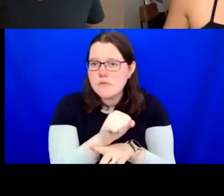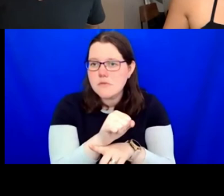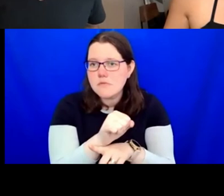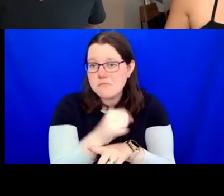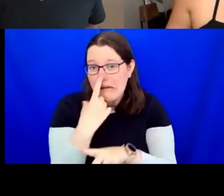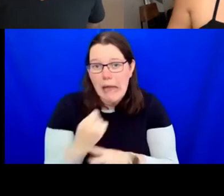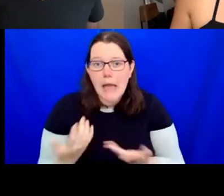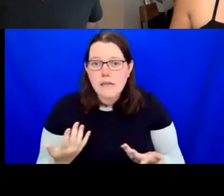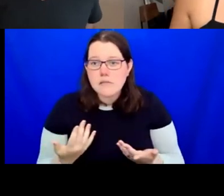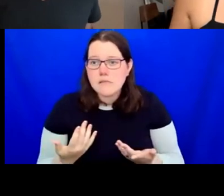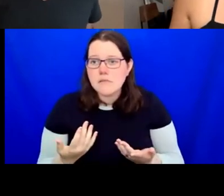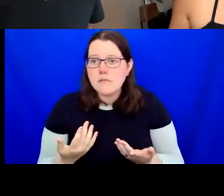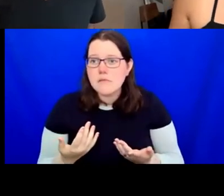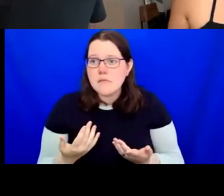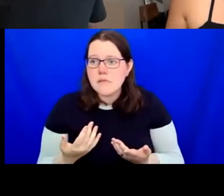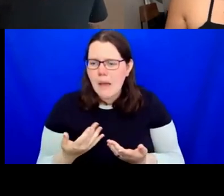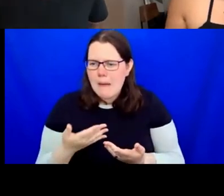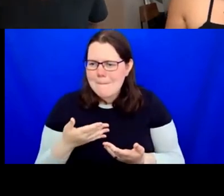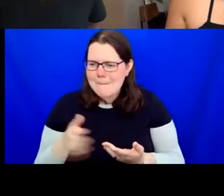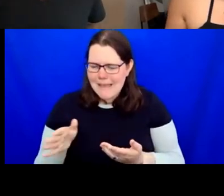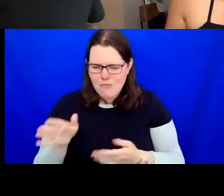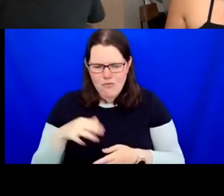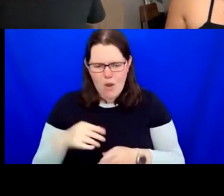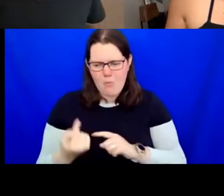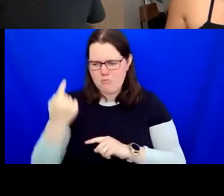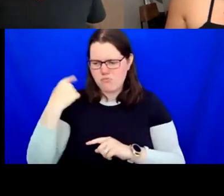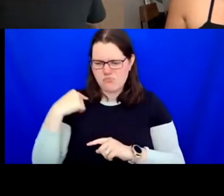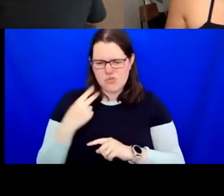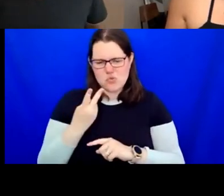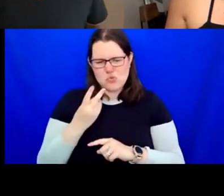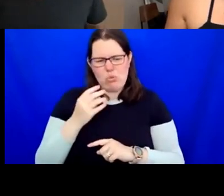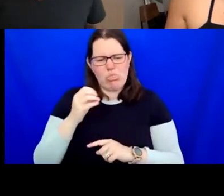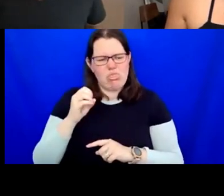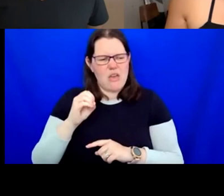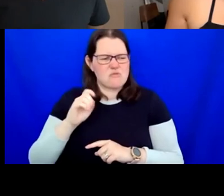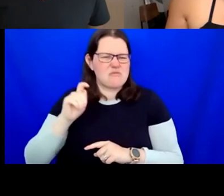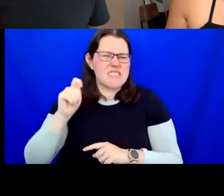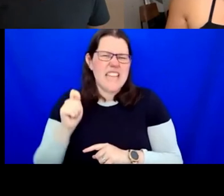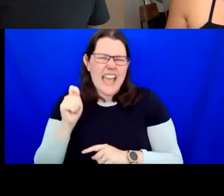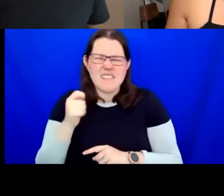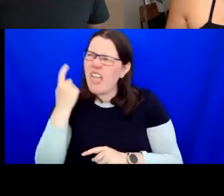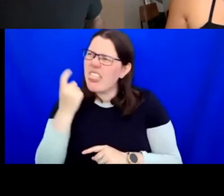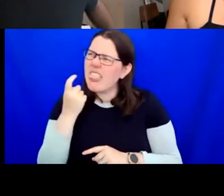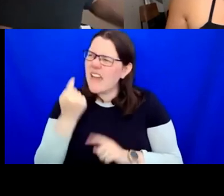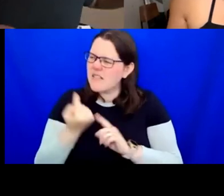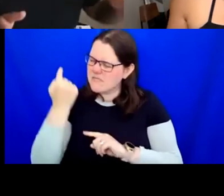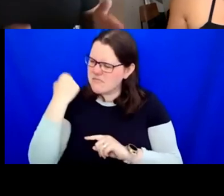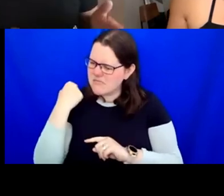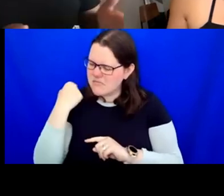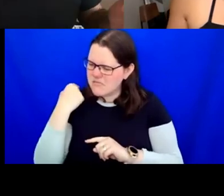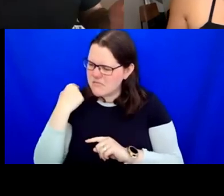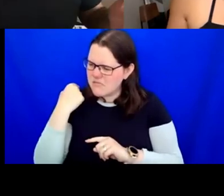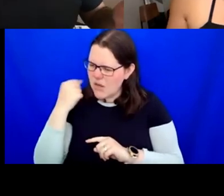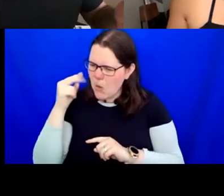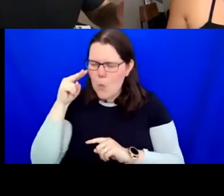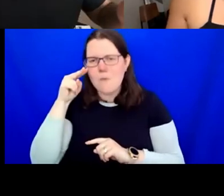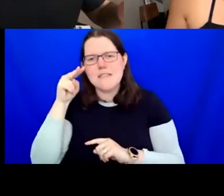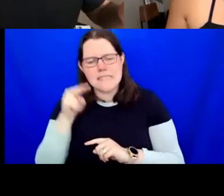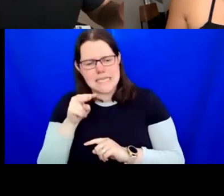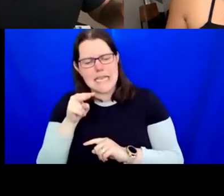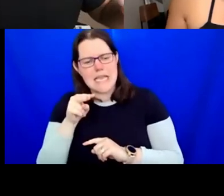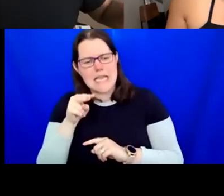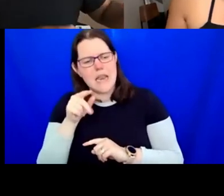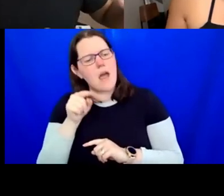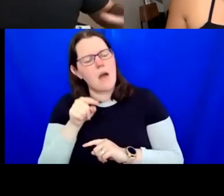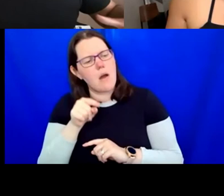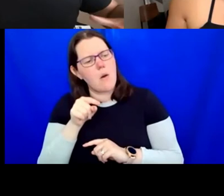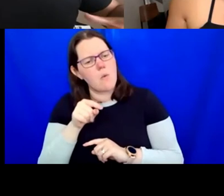It has been happening since 2010, I suppose, where you've seen a shift from the old British model of